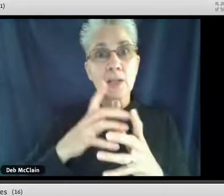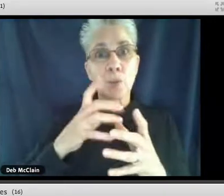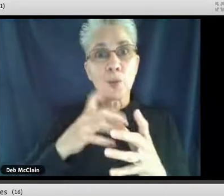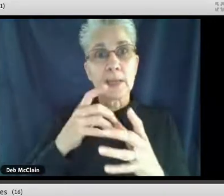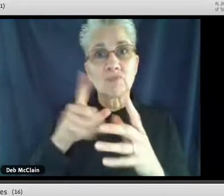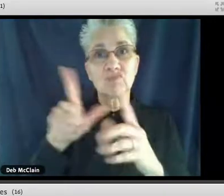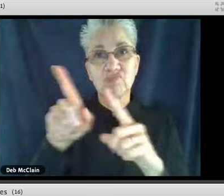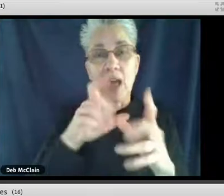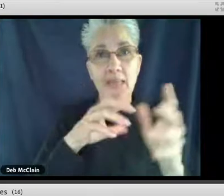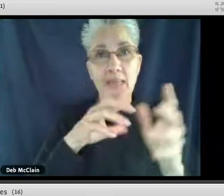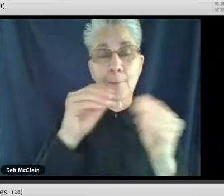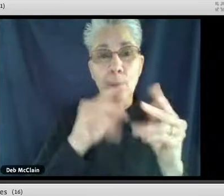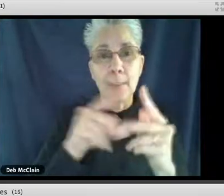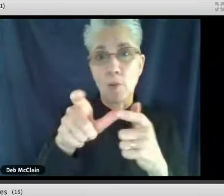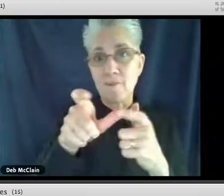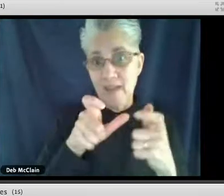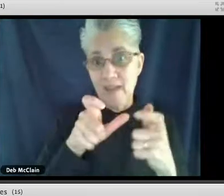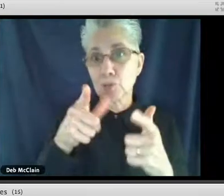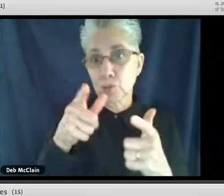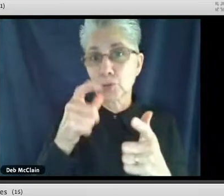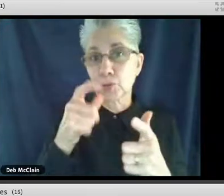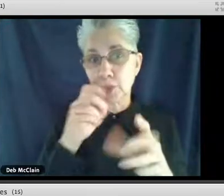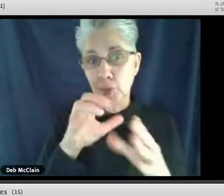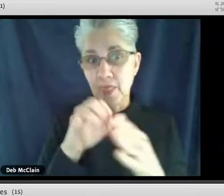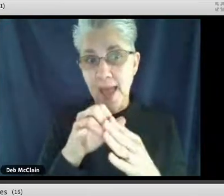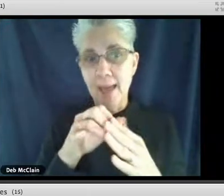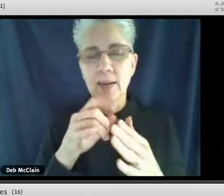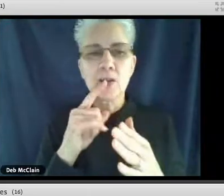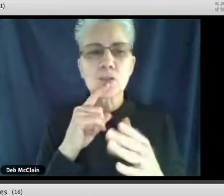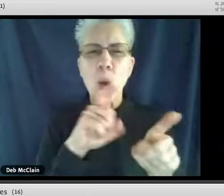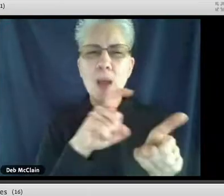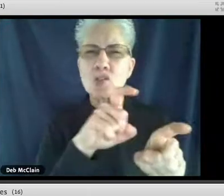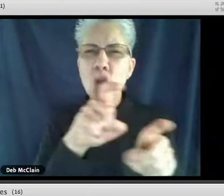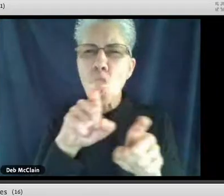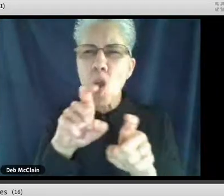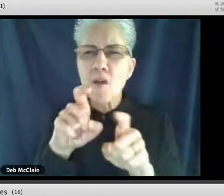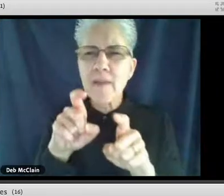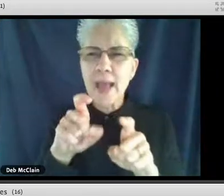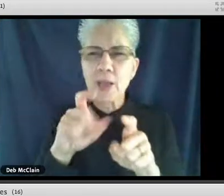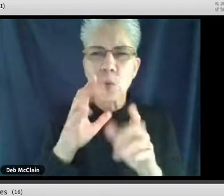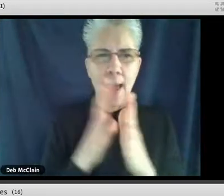in a lot faster way to do this. So a survey, you ask people about your website.